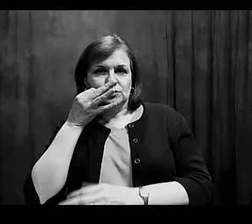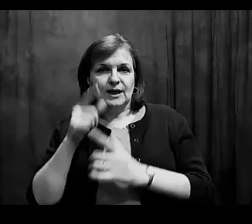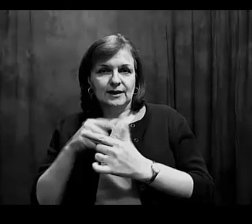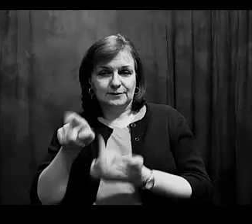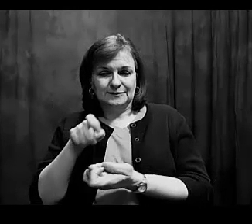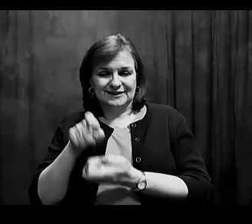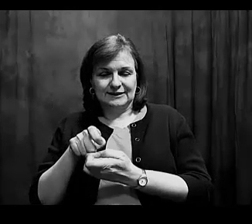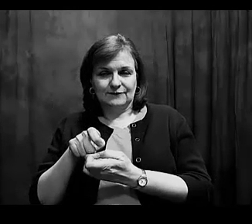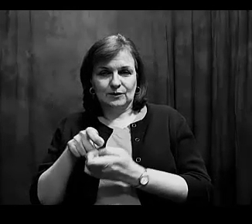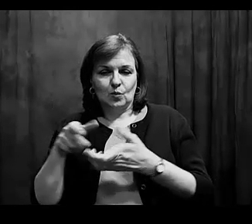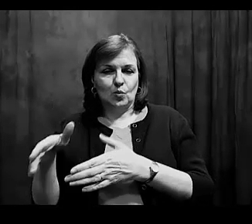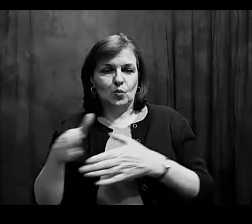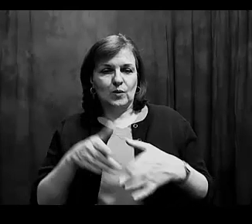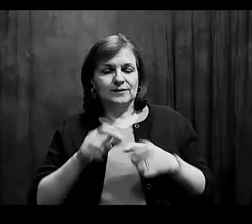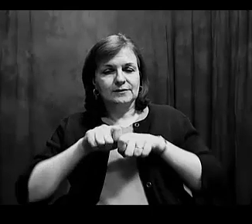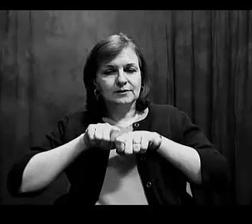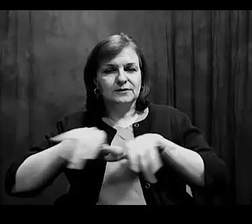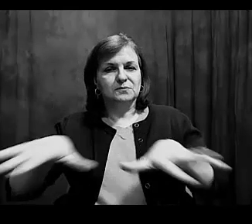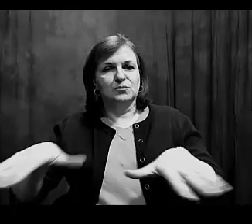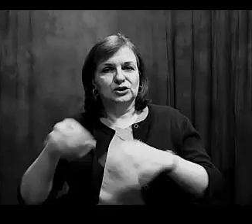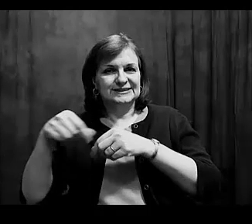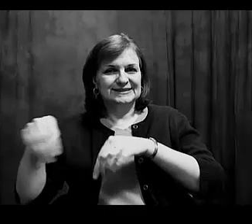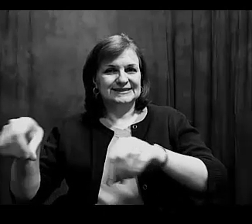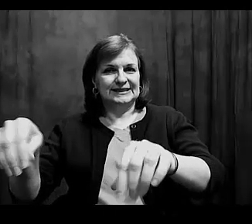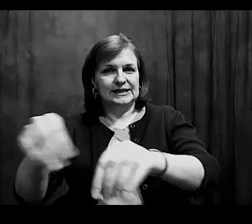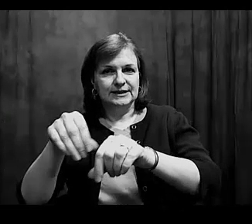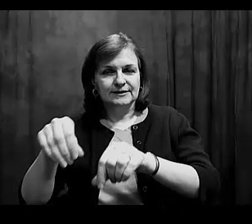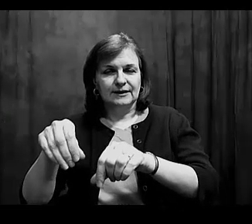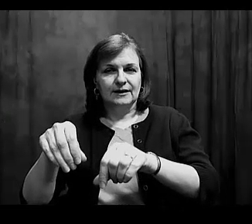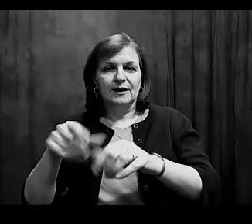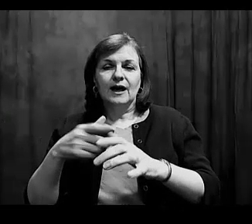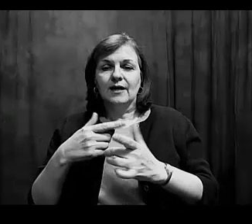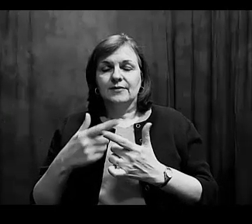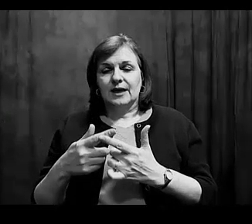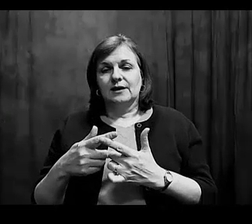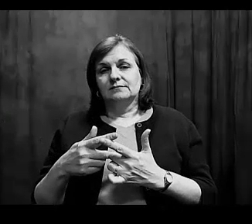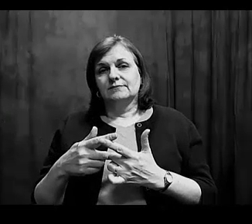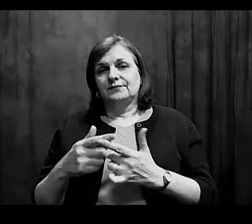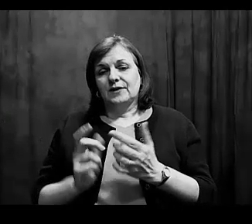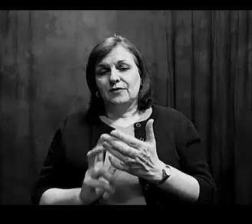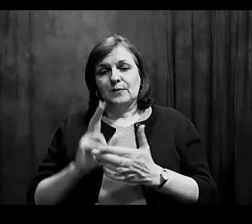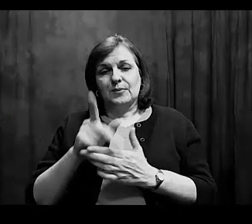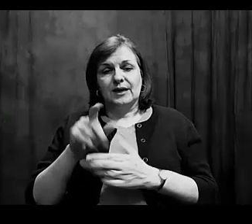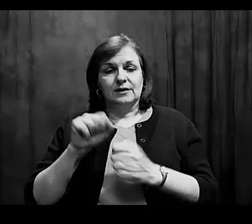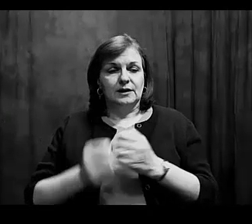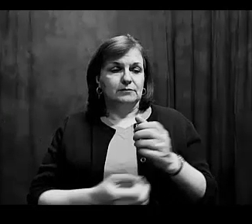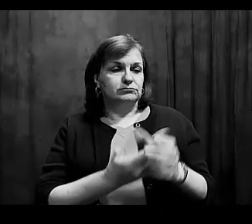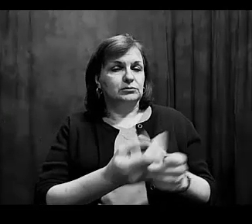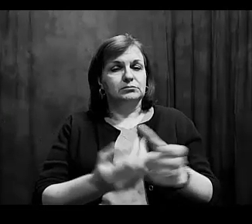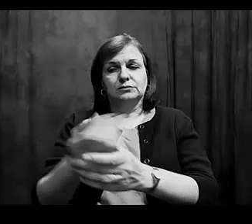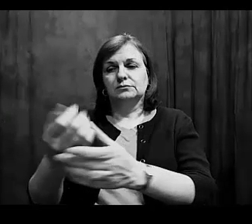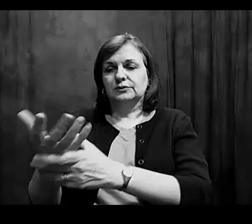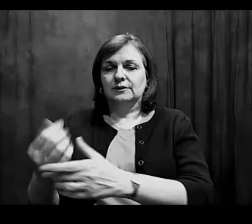mechanisms that are going to allow dispersal of the plants embryo